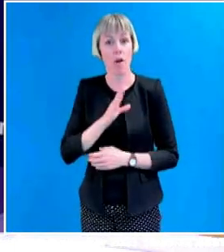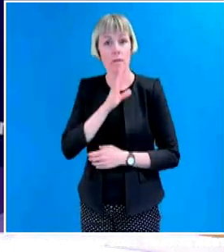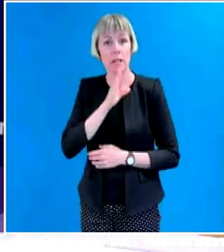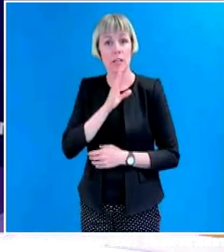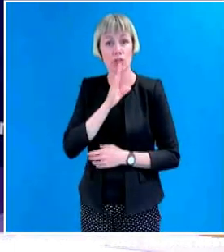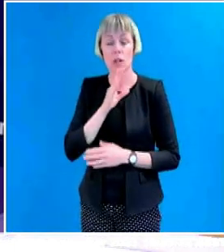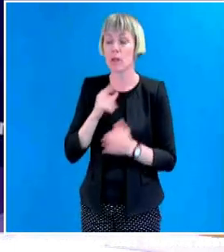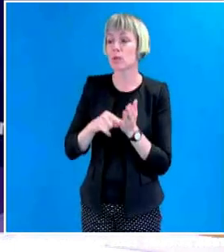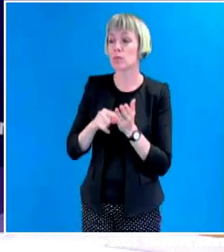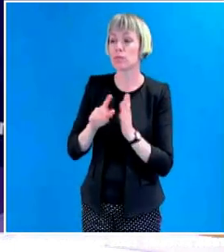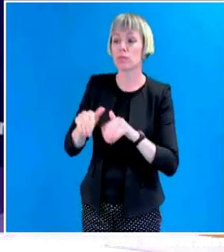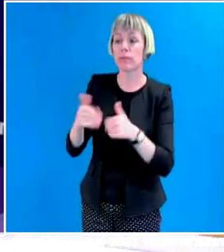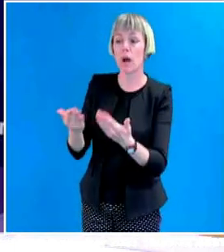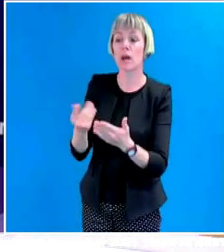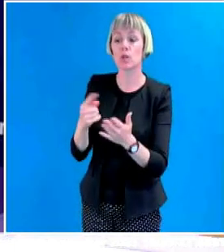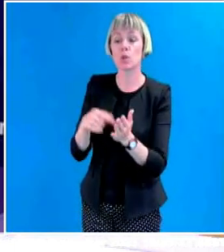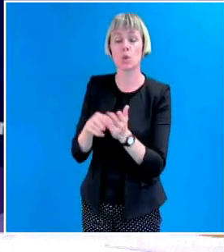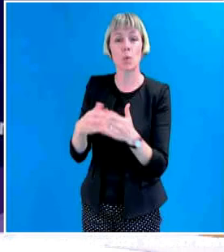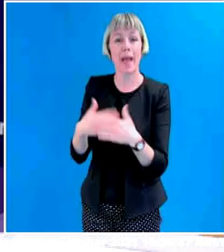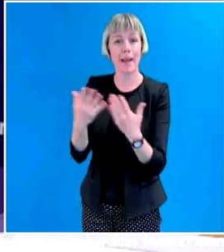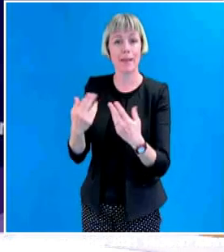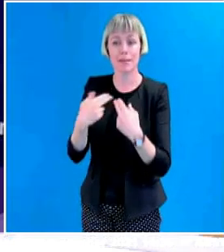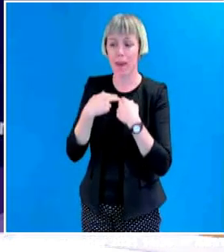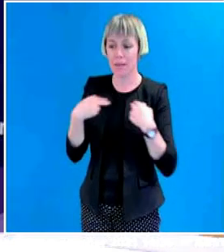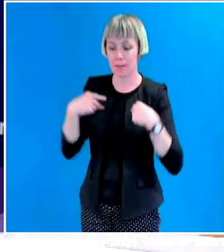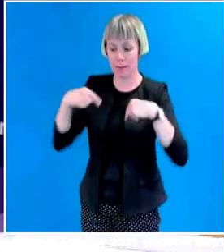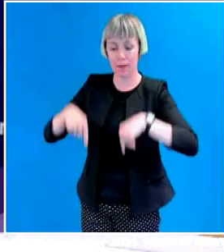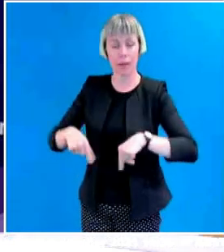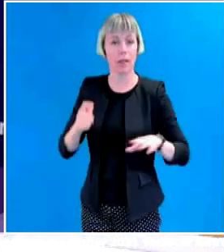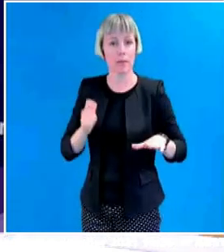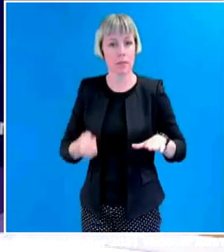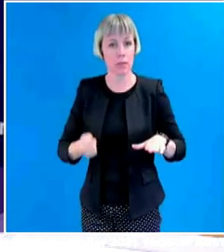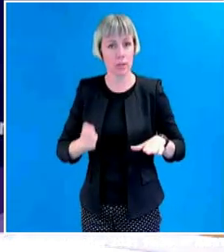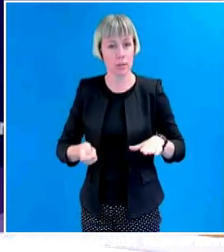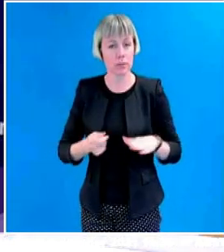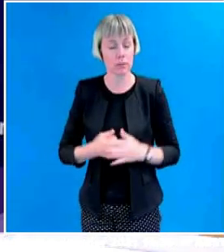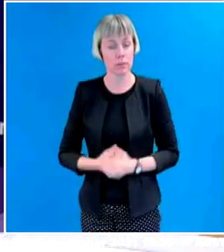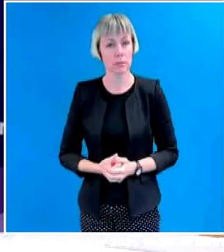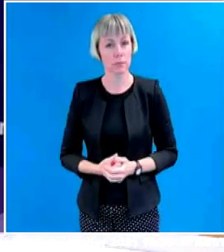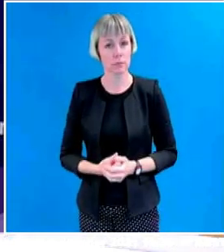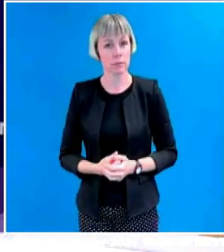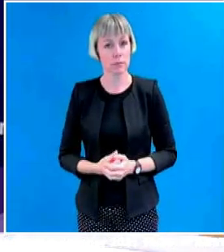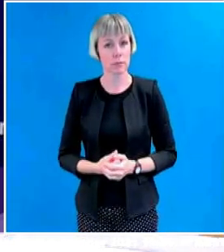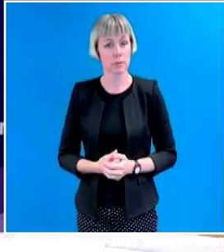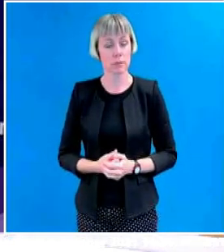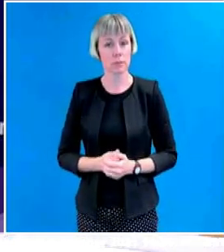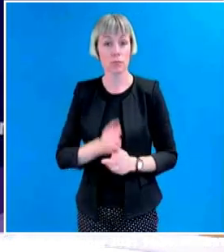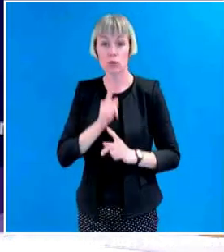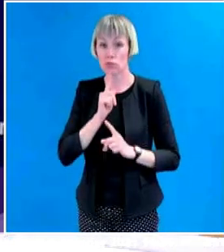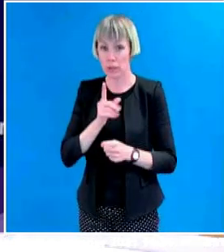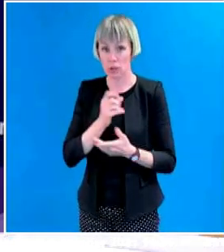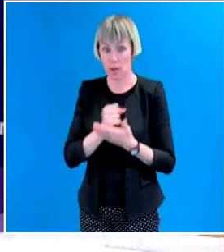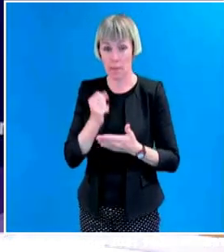to those parties with leave to appear at this Public Hearing. Direction 4: